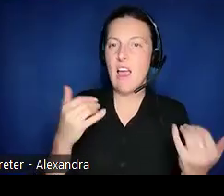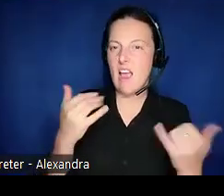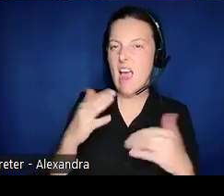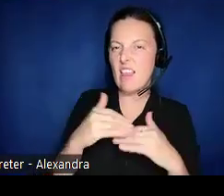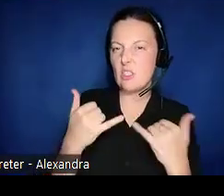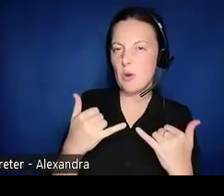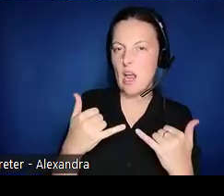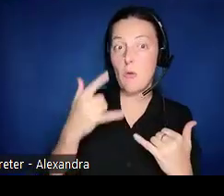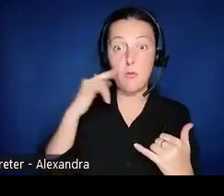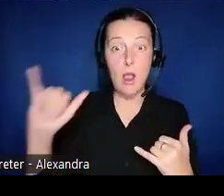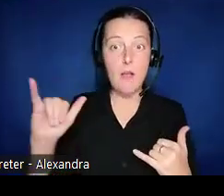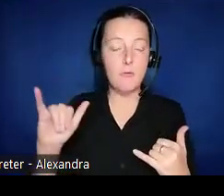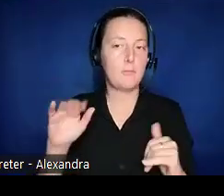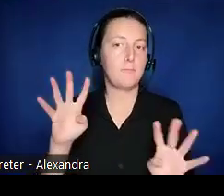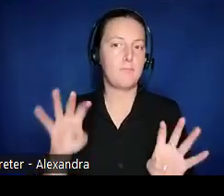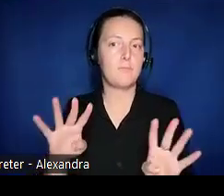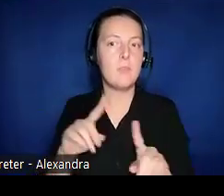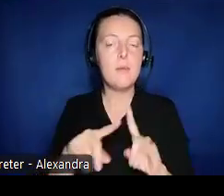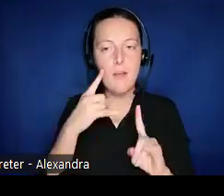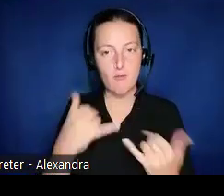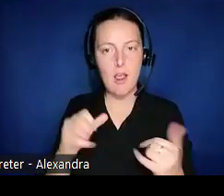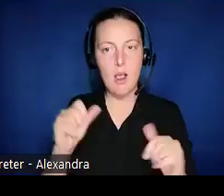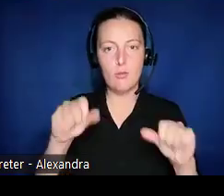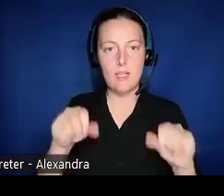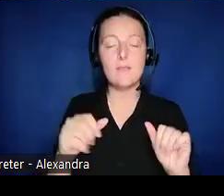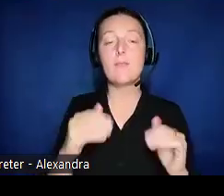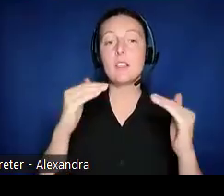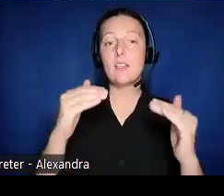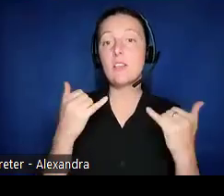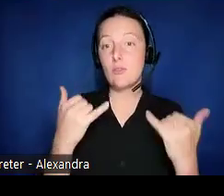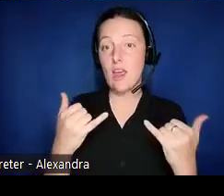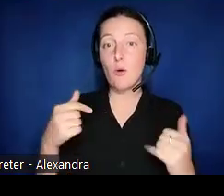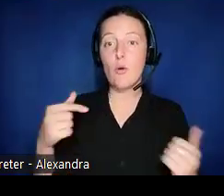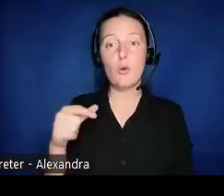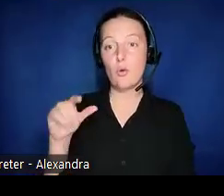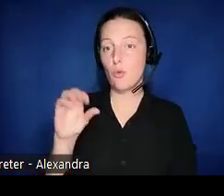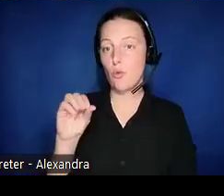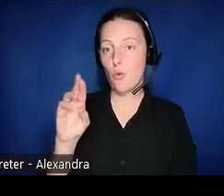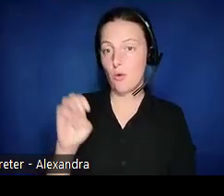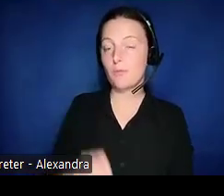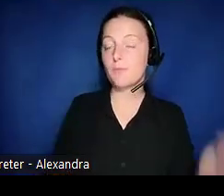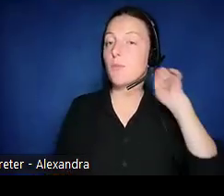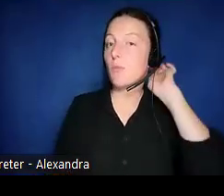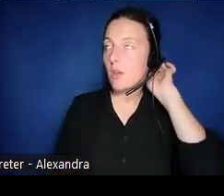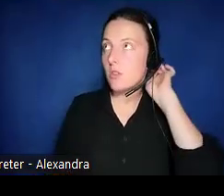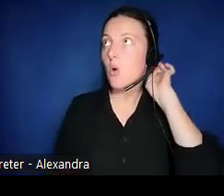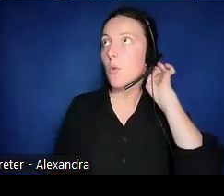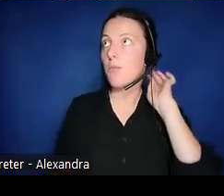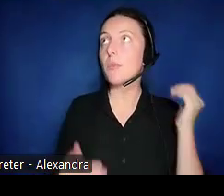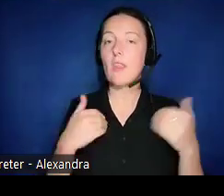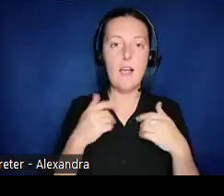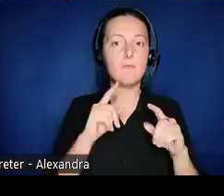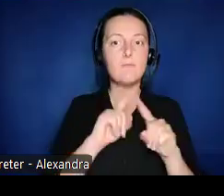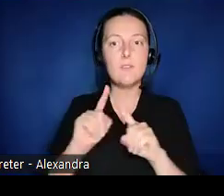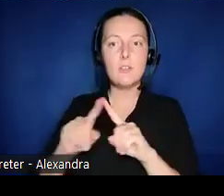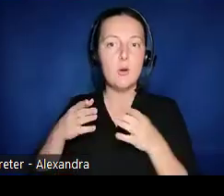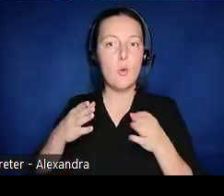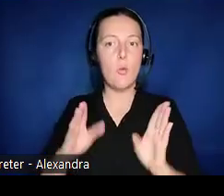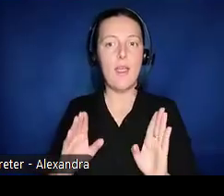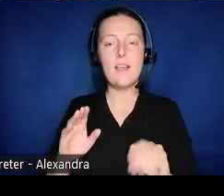That brings us to the QCore. Uh there are lots of ways that the field can proceed. Um I personally